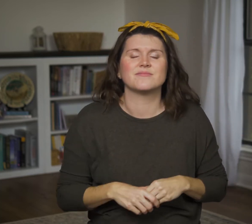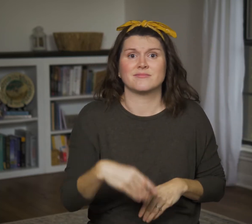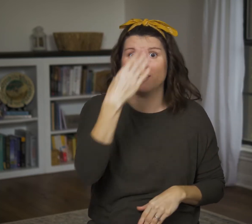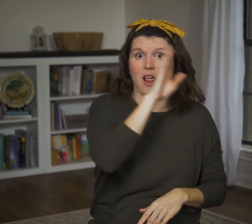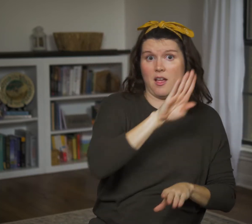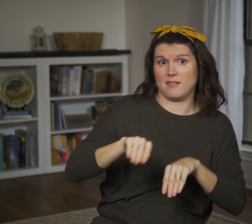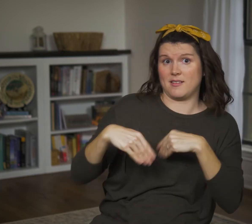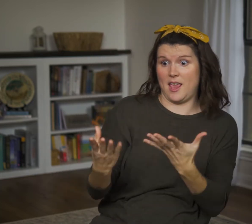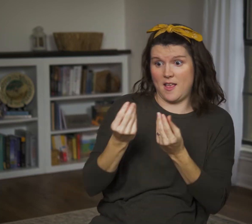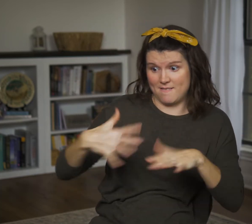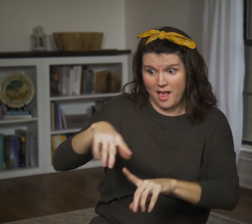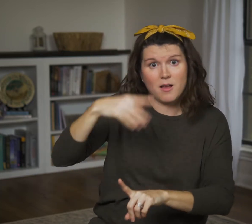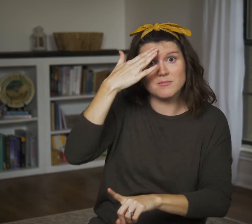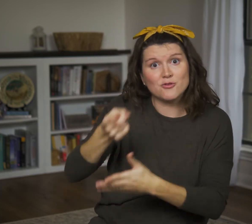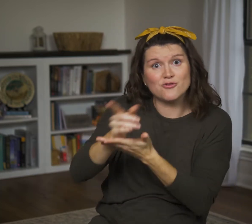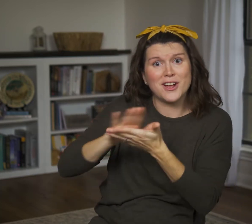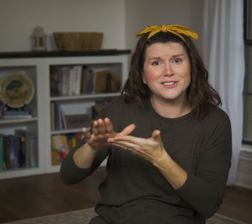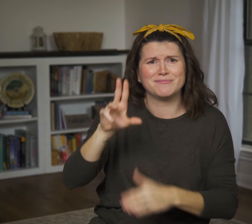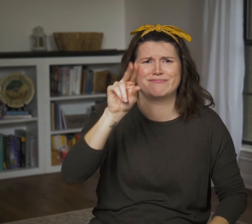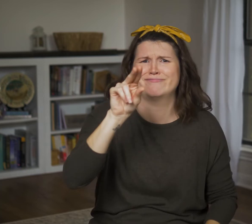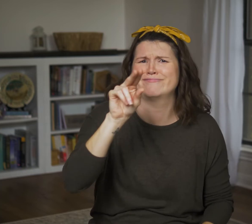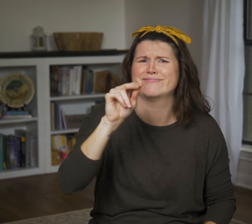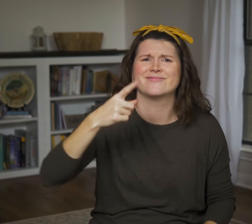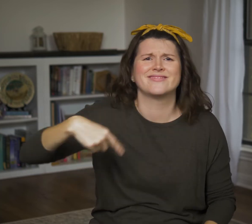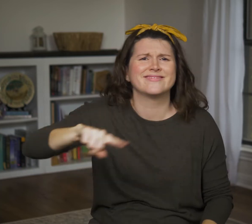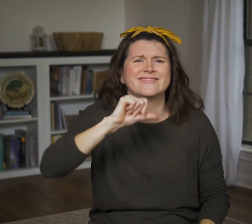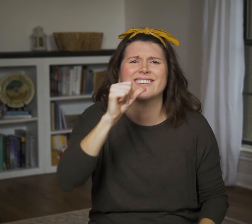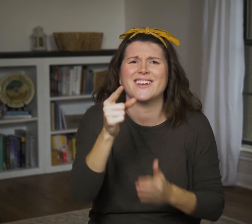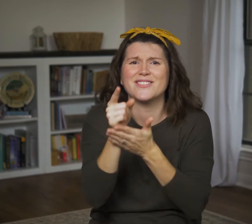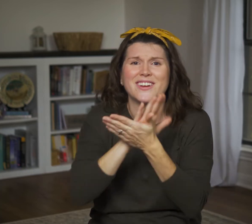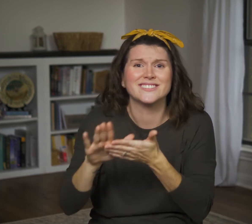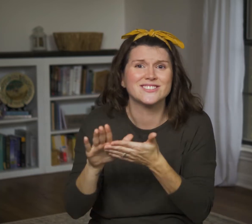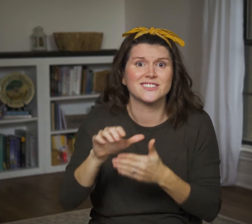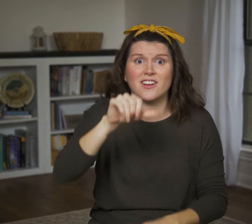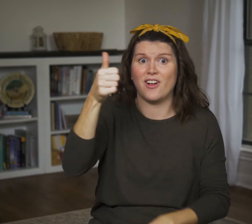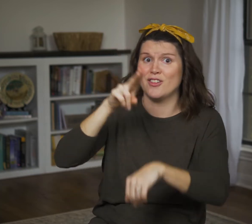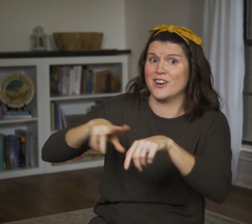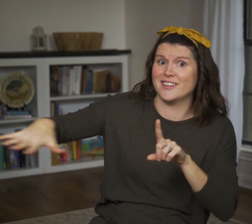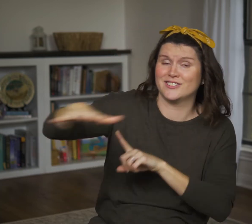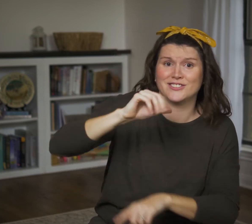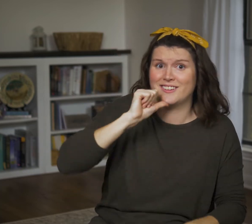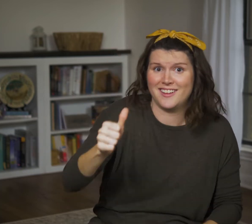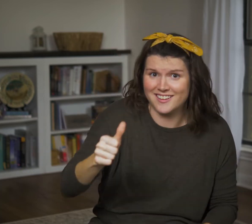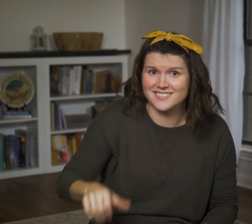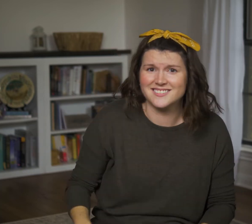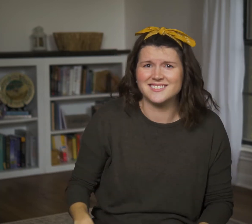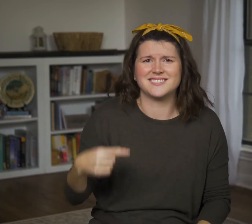God doesn’t give them land because they’re righteous, but because the other nations are unrighteous.